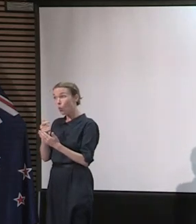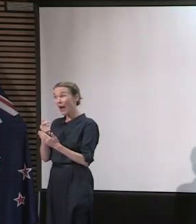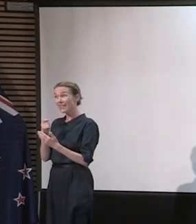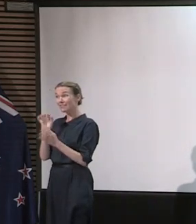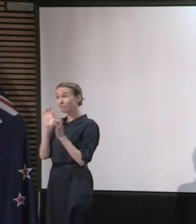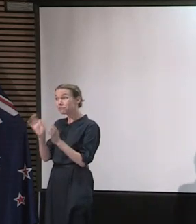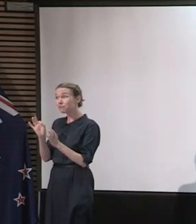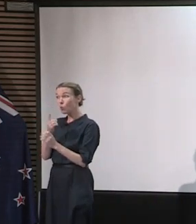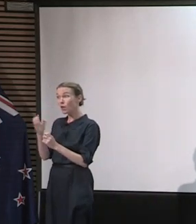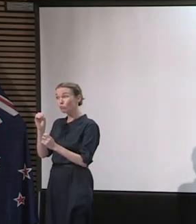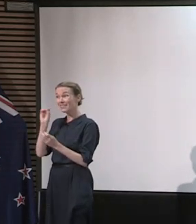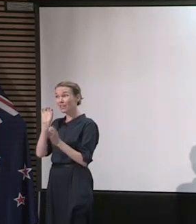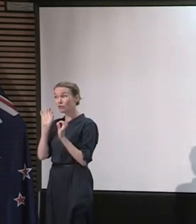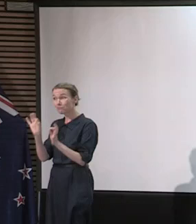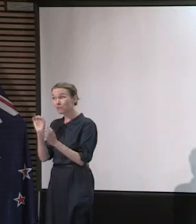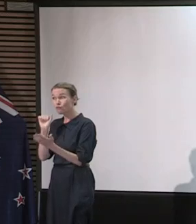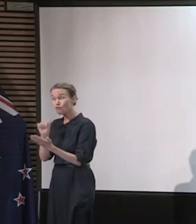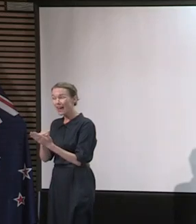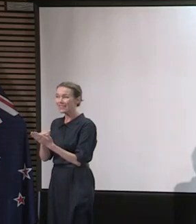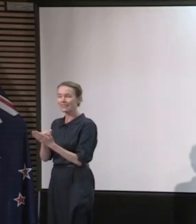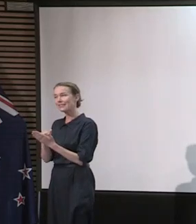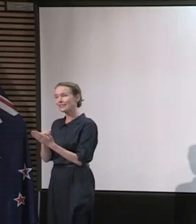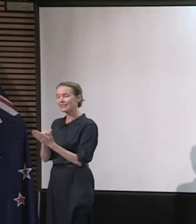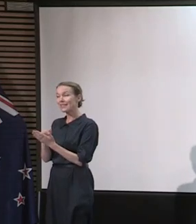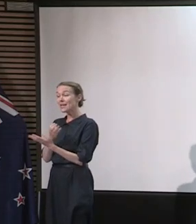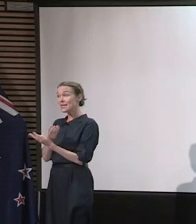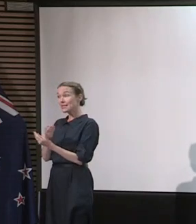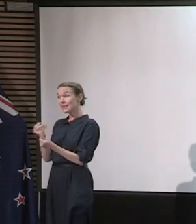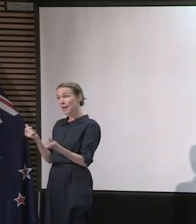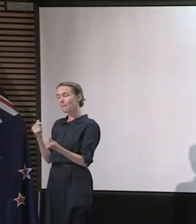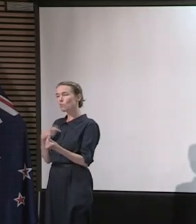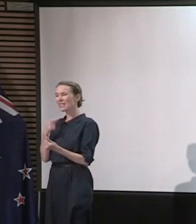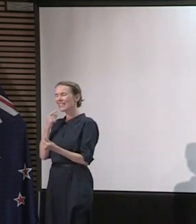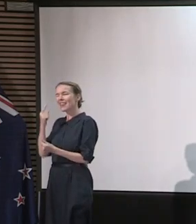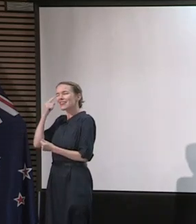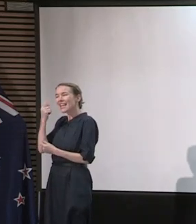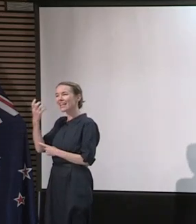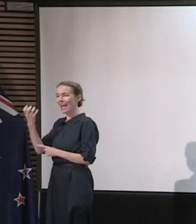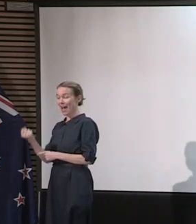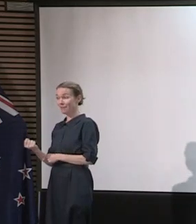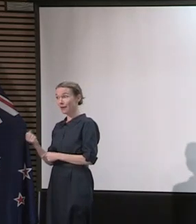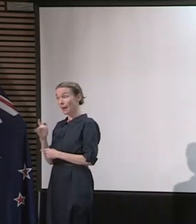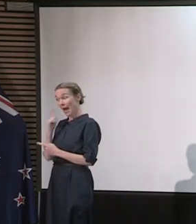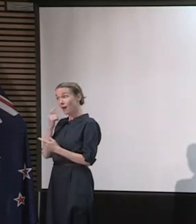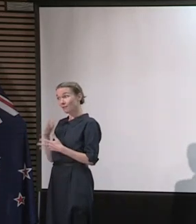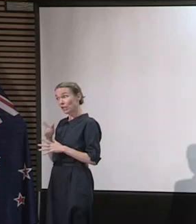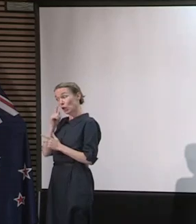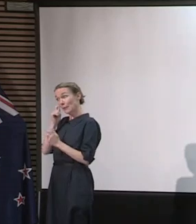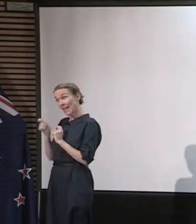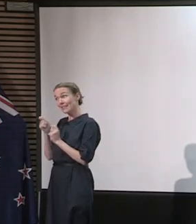Thoughtful A negative test and, for example you know, sometimes we've